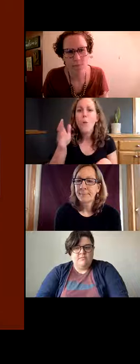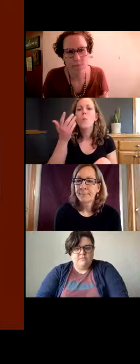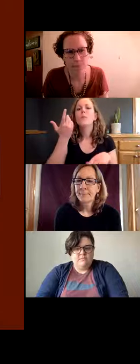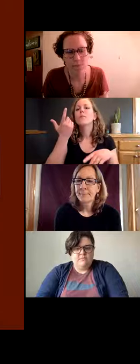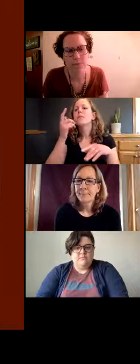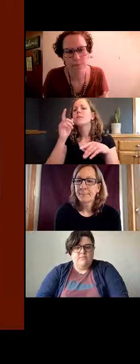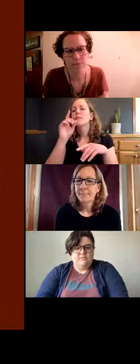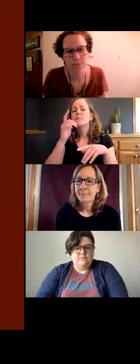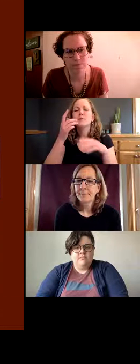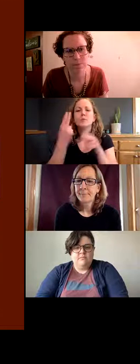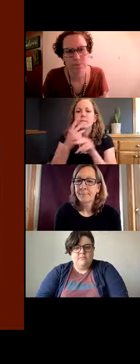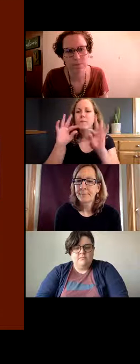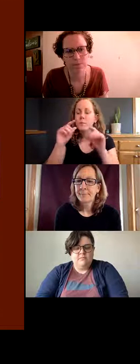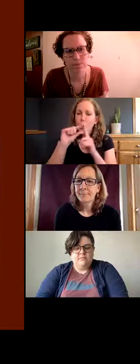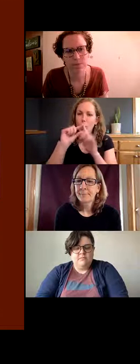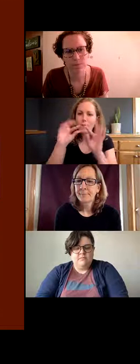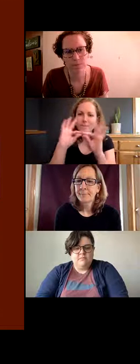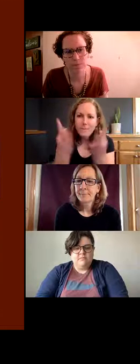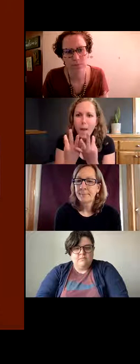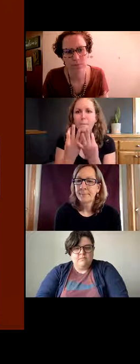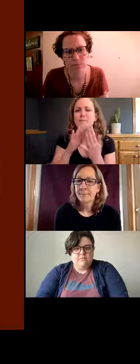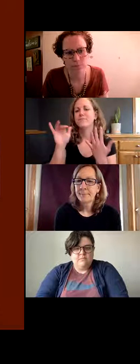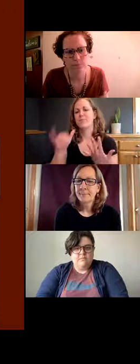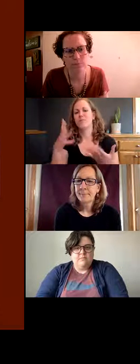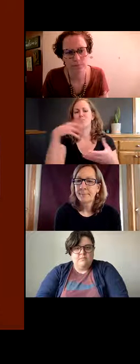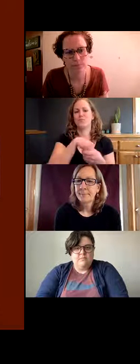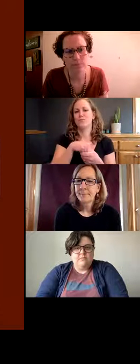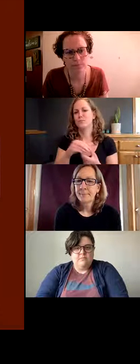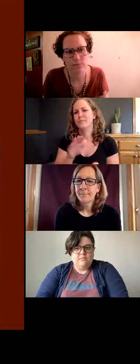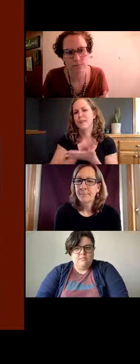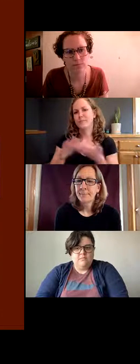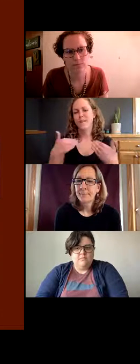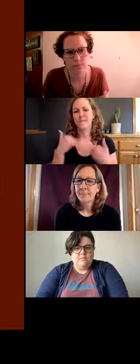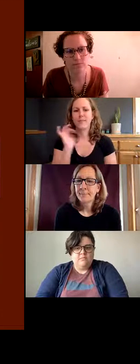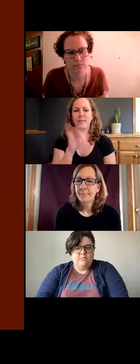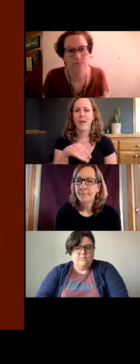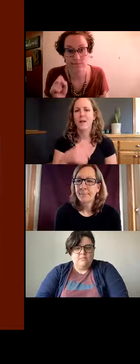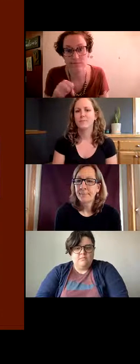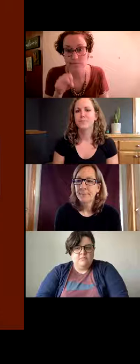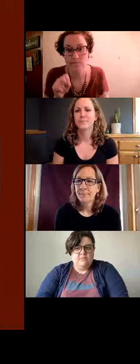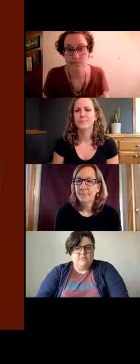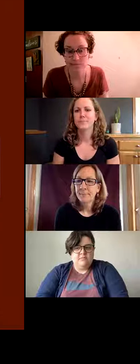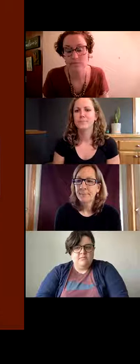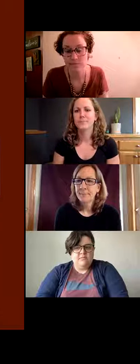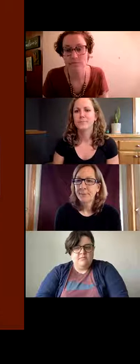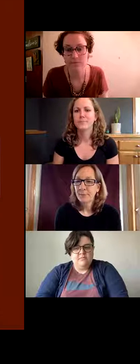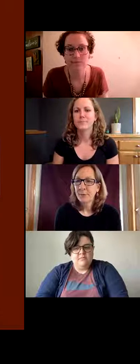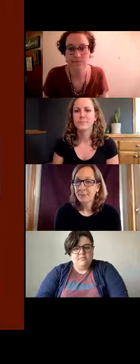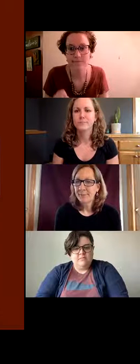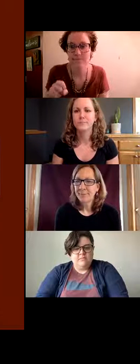students. Using word families, those types of things, which is great for that curriculum.